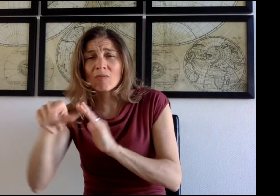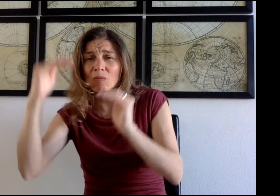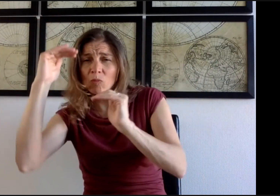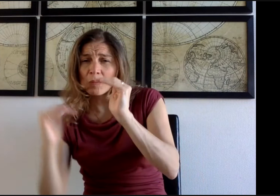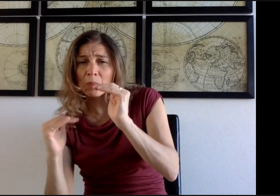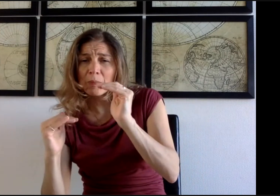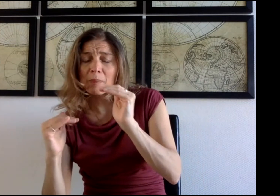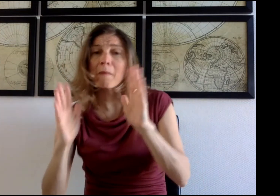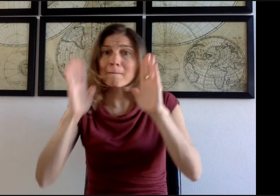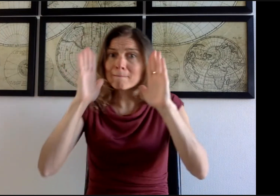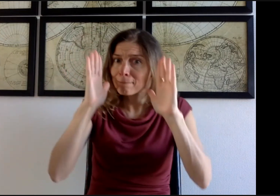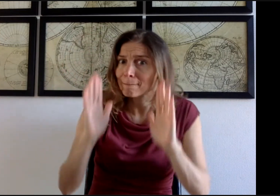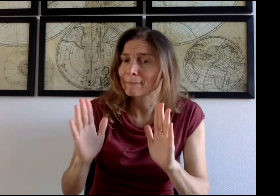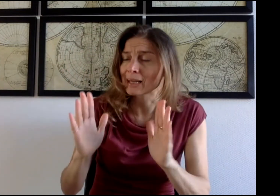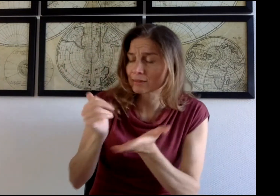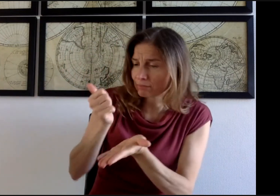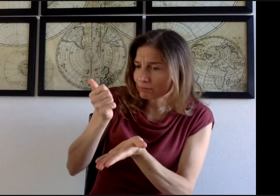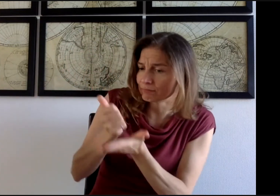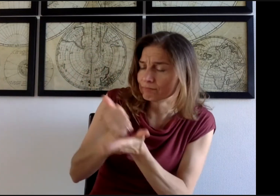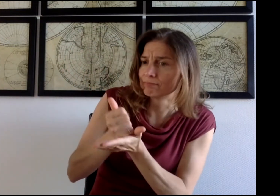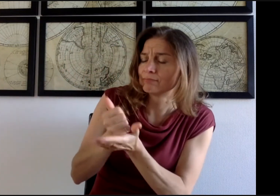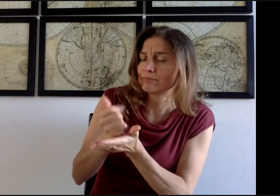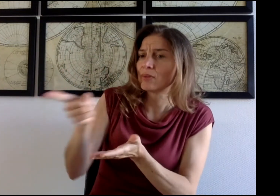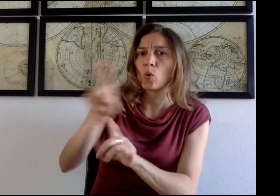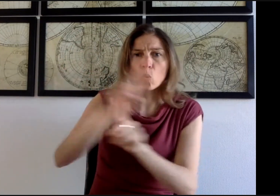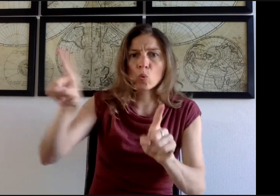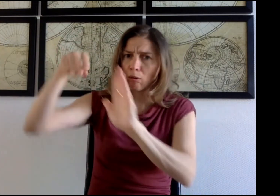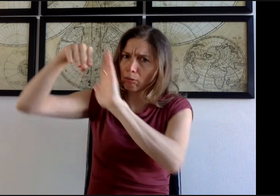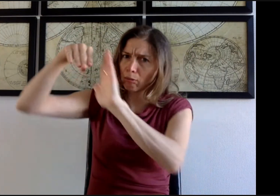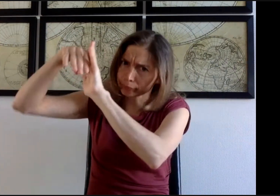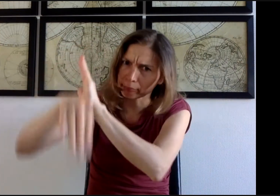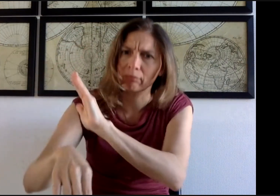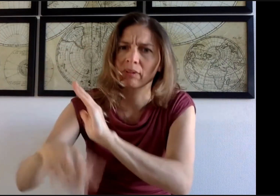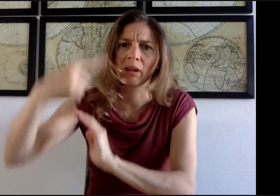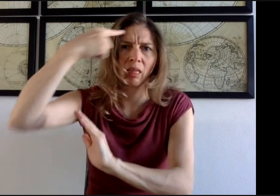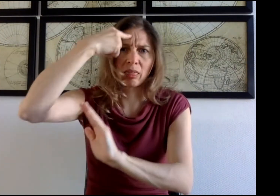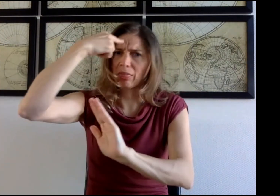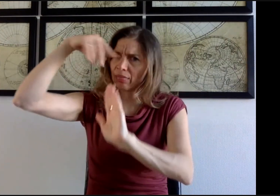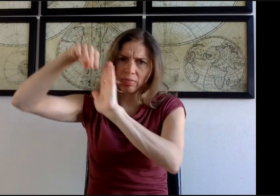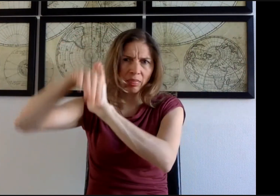Asperger syndrome, mental illness and other similar affect.